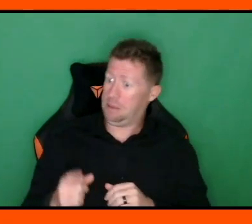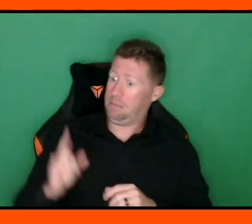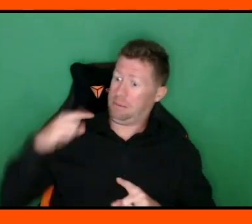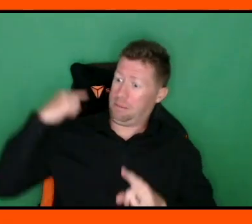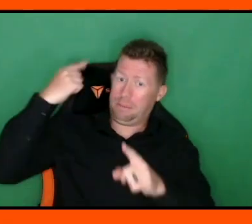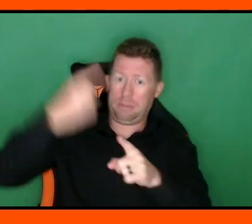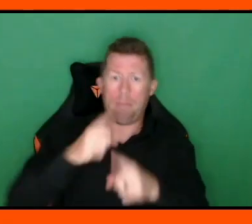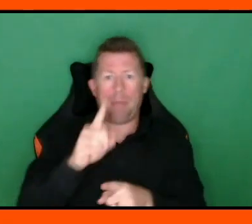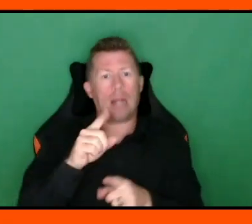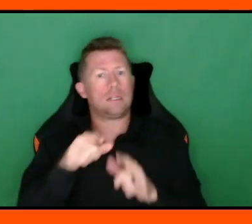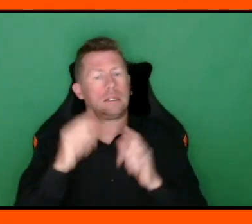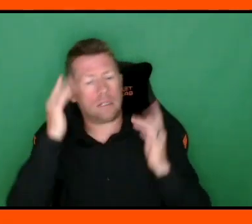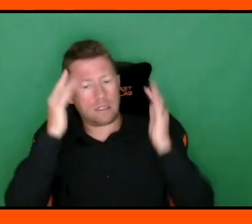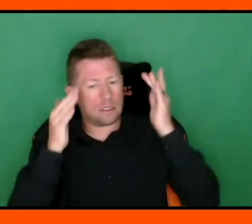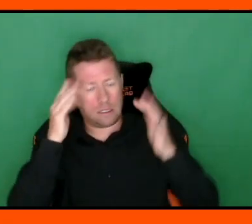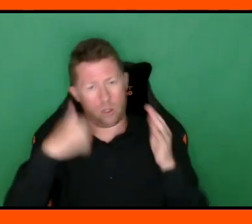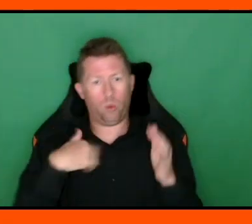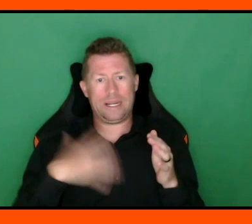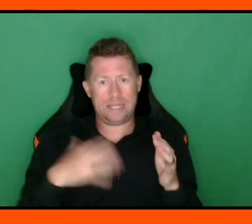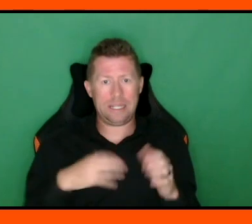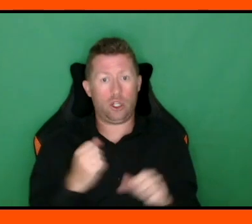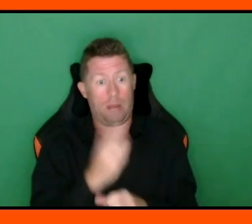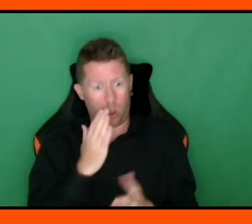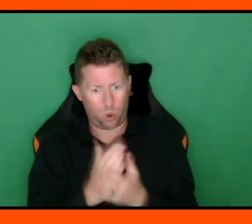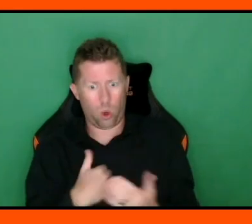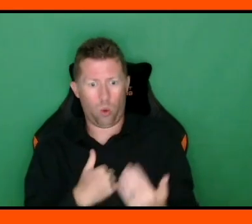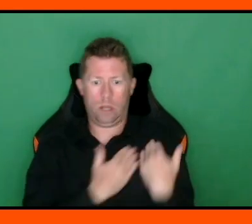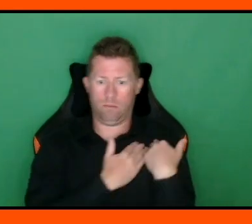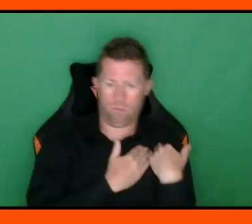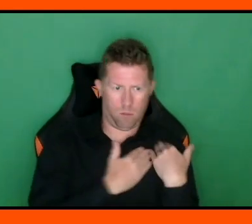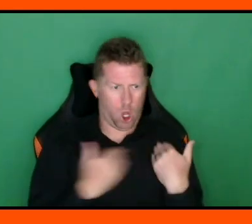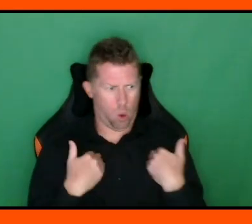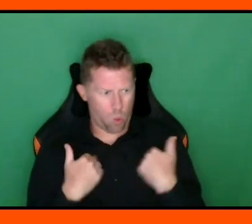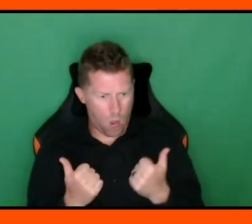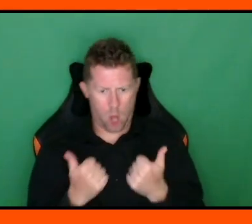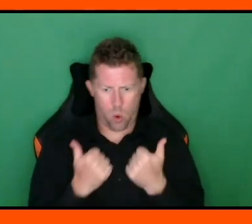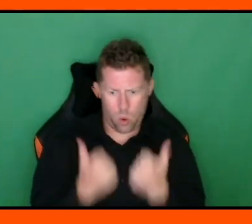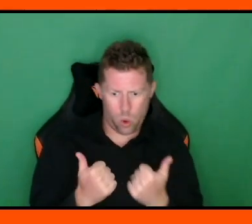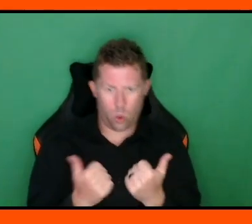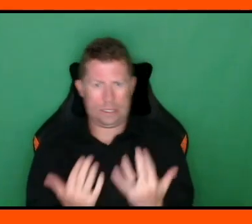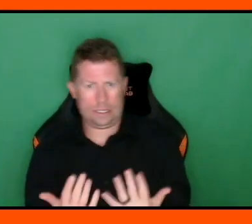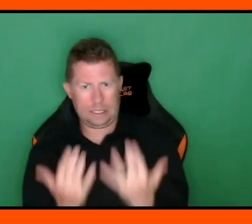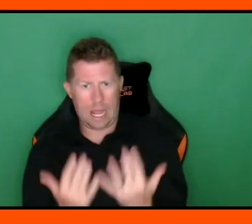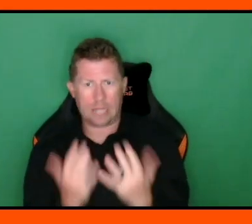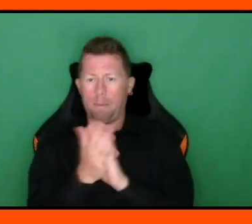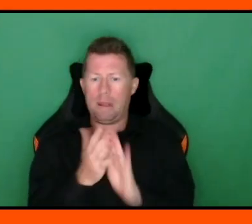that we do really manage that respondent burden, make sure we get really high quality data then that people can use for their required purposes.